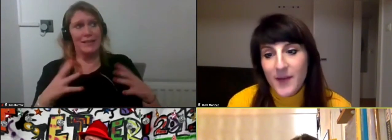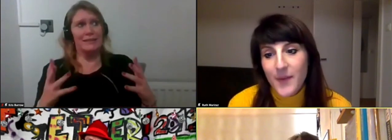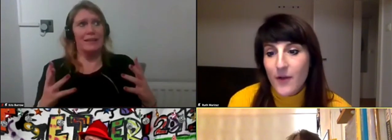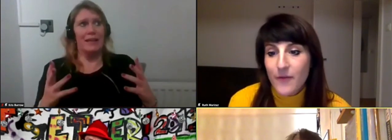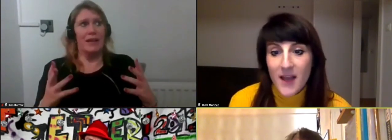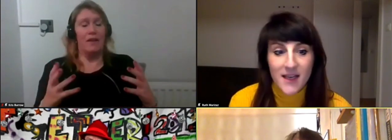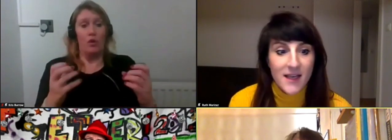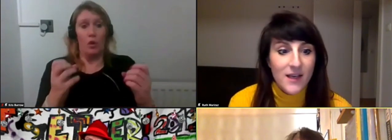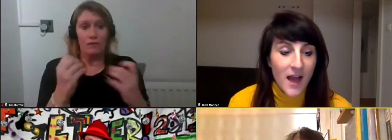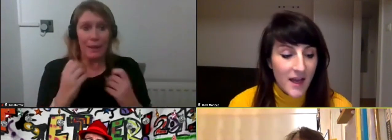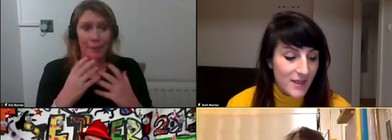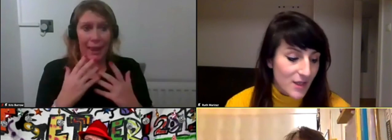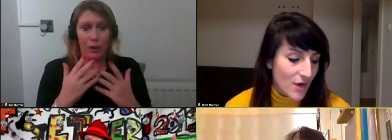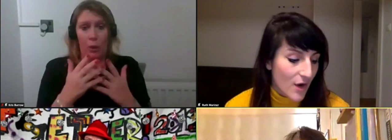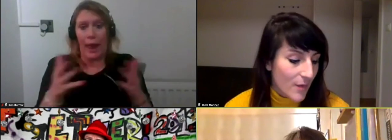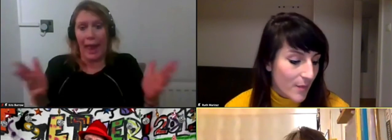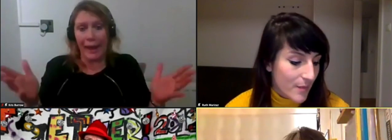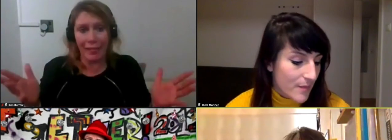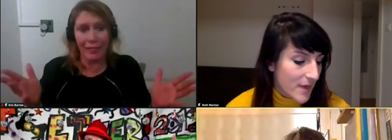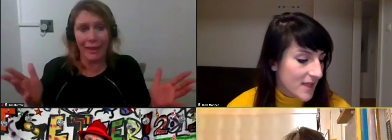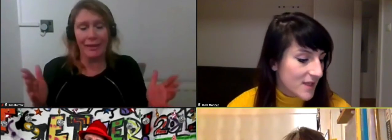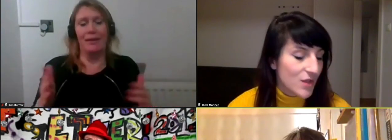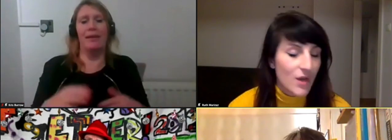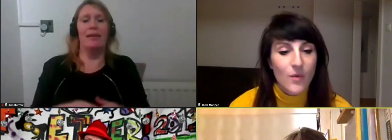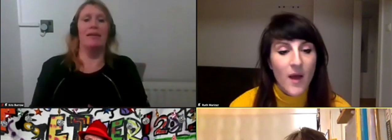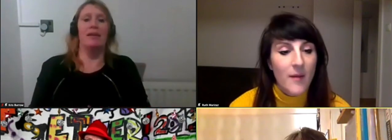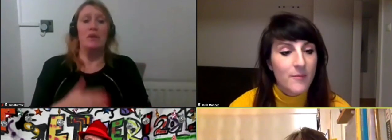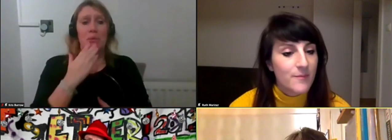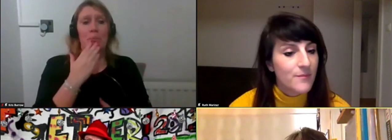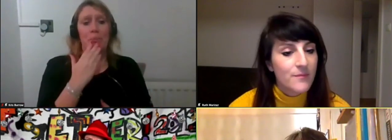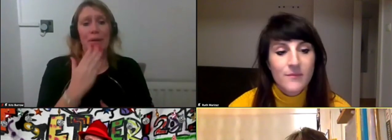feedback of any kind so please do, yeah,